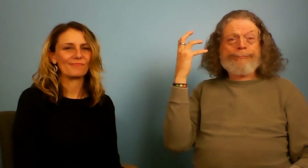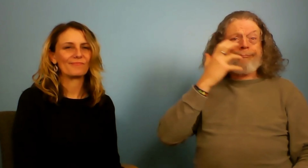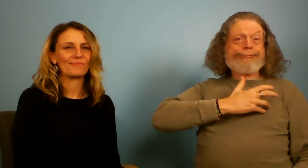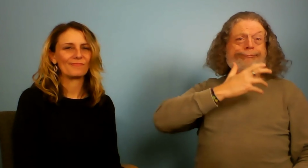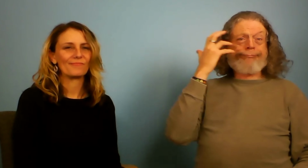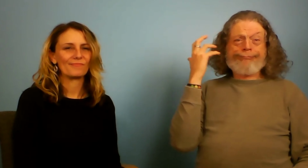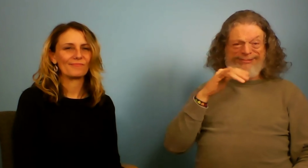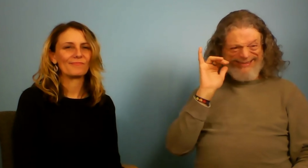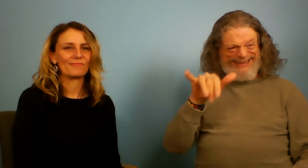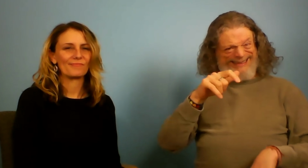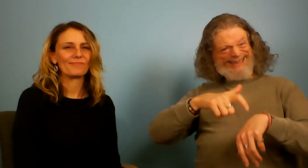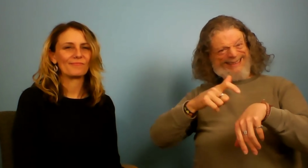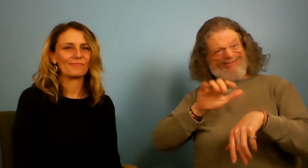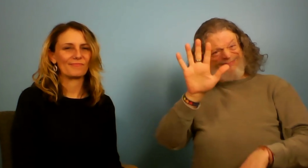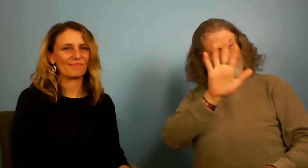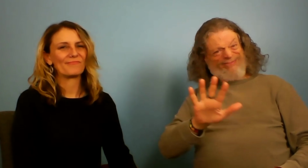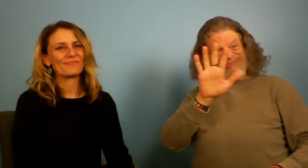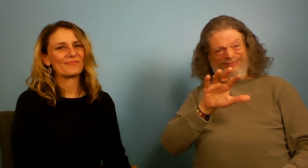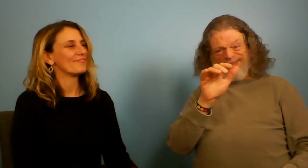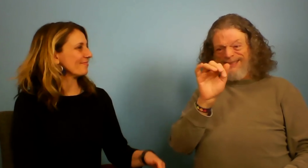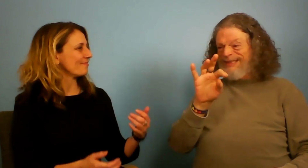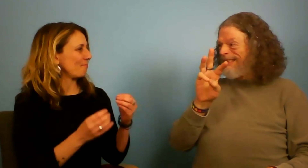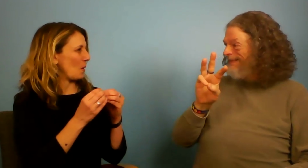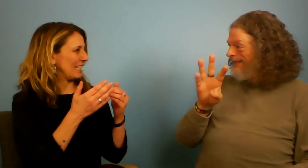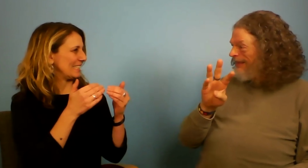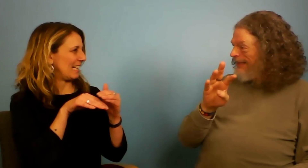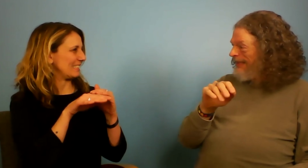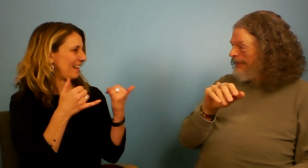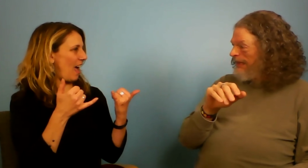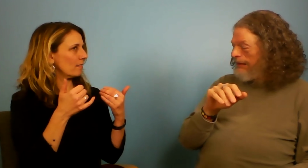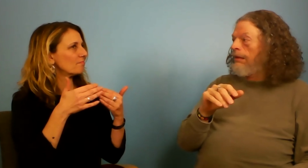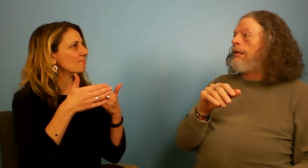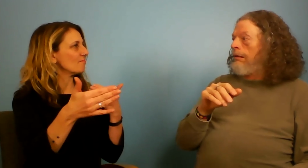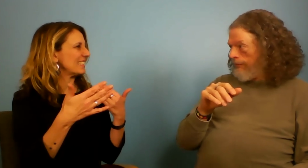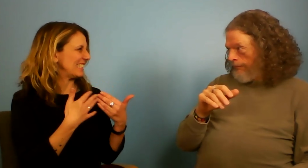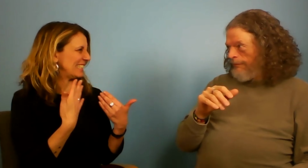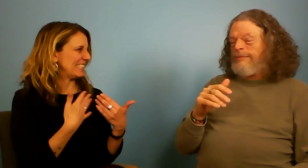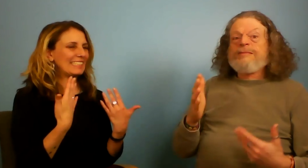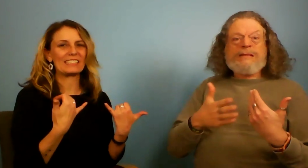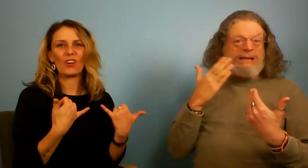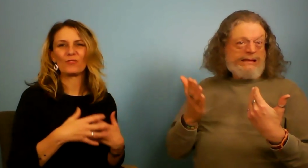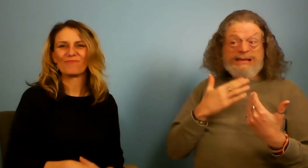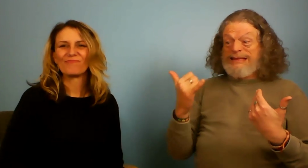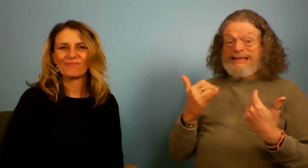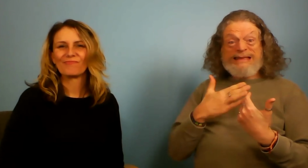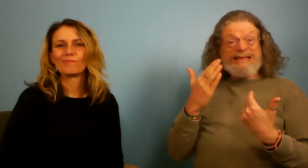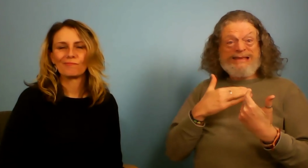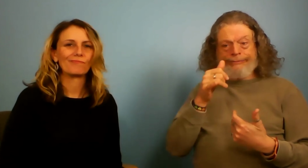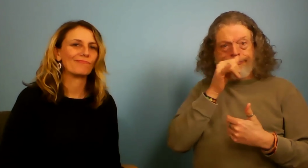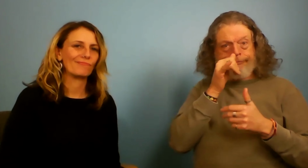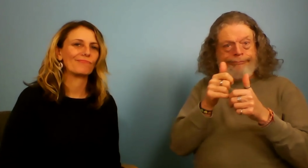Times have changed, wow. Since the 60s, a lot of things are a lot easier.